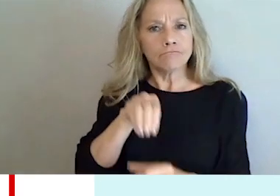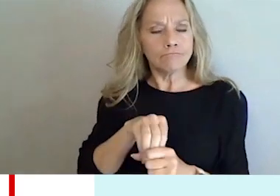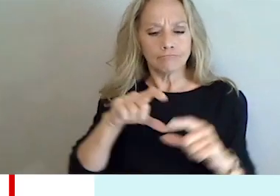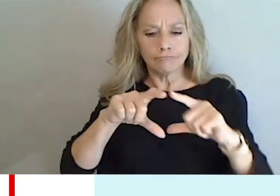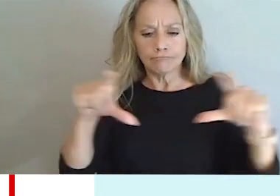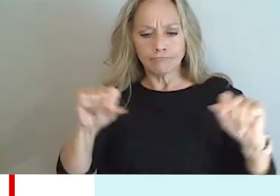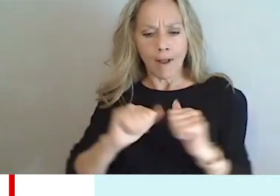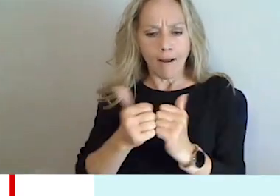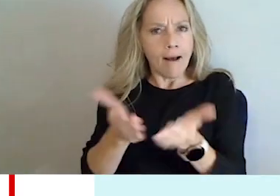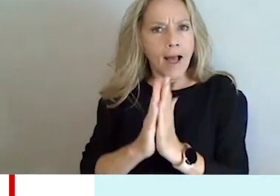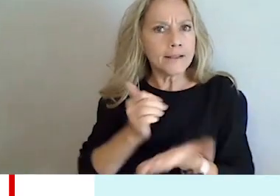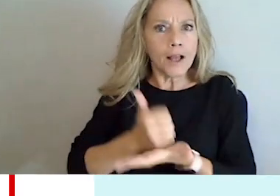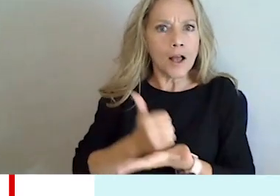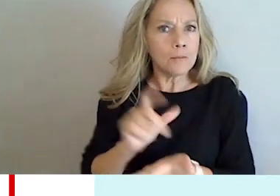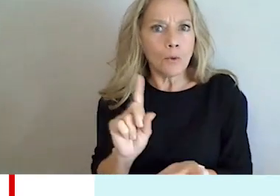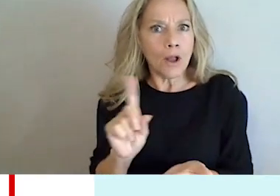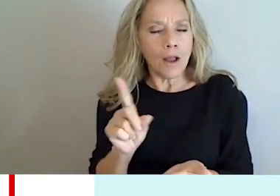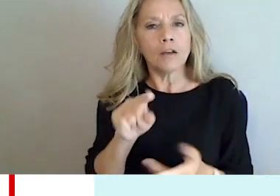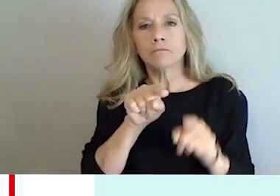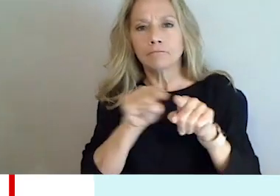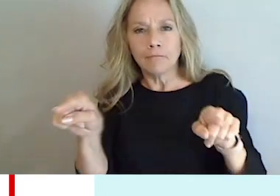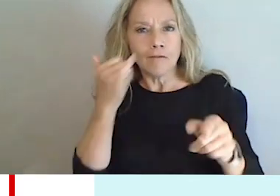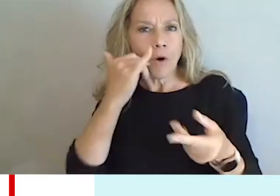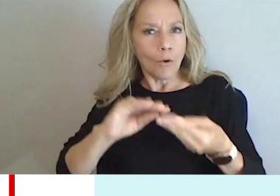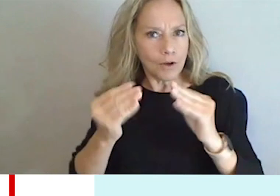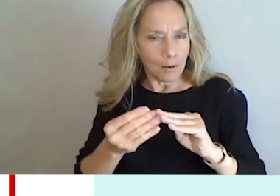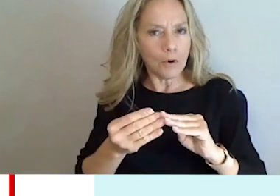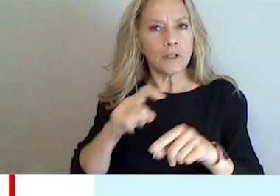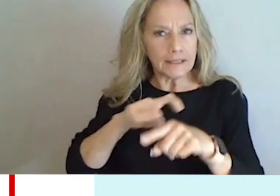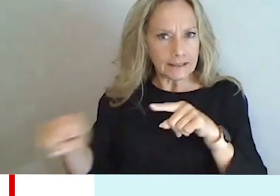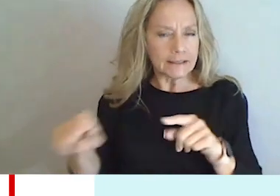Here you will find the phone number listed again to call TennCare Connect for free and